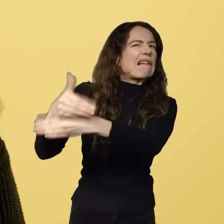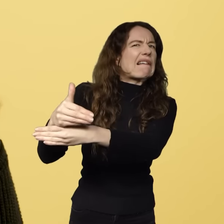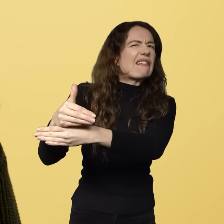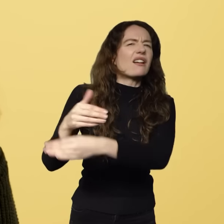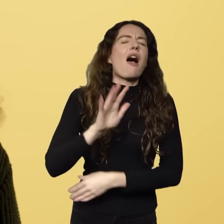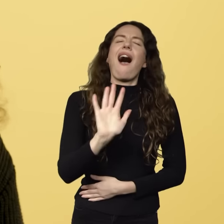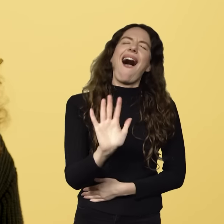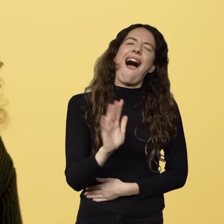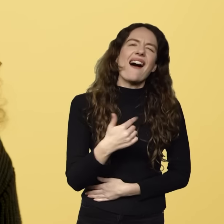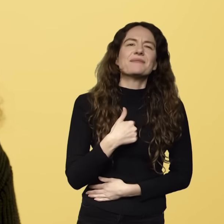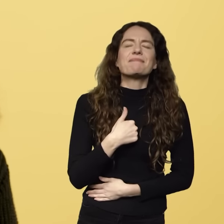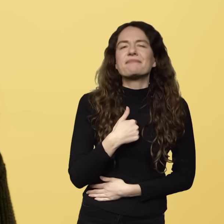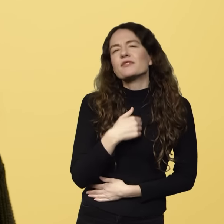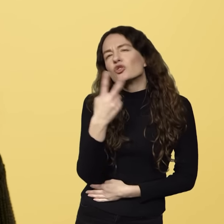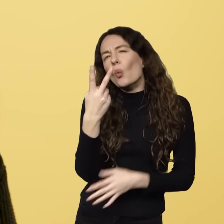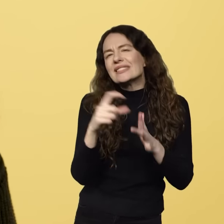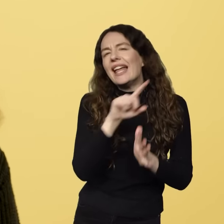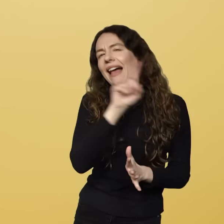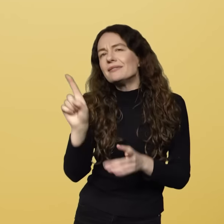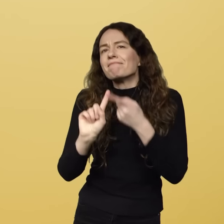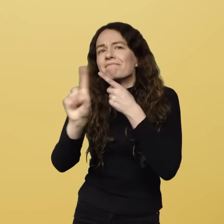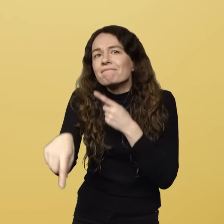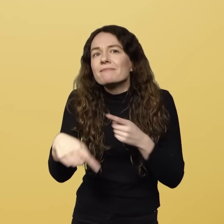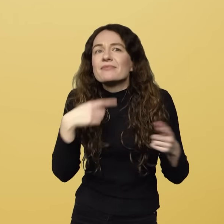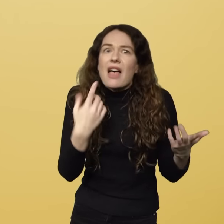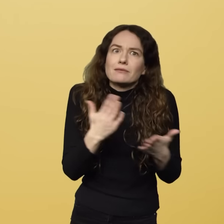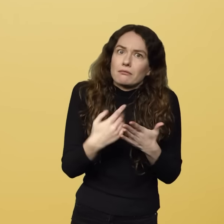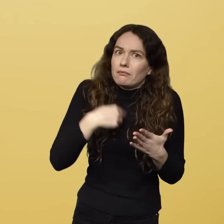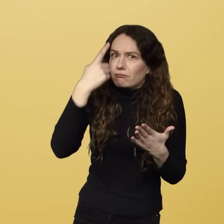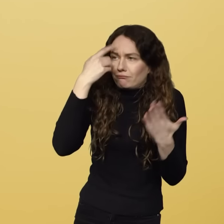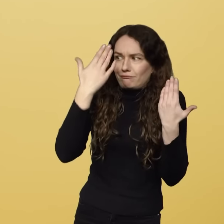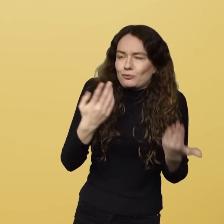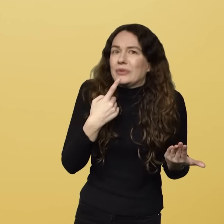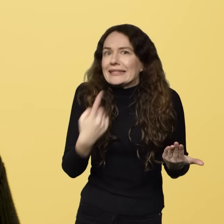After I replied like two days later, because I thought I don’t know what to say, I'm glad.